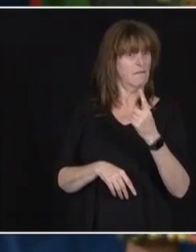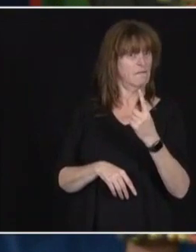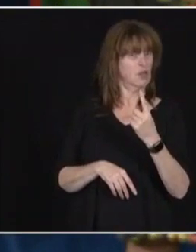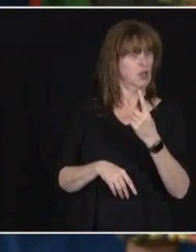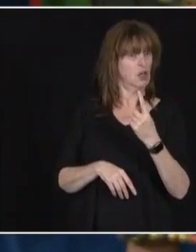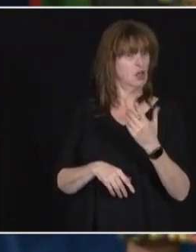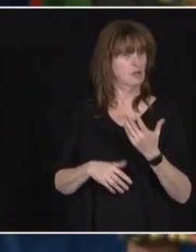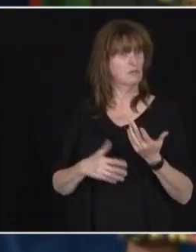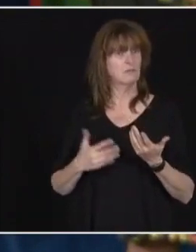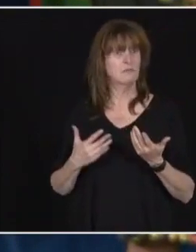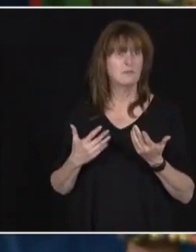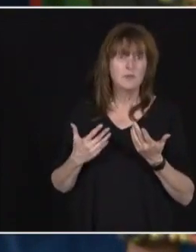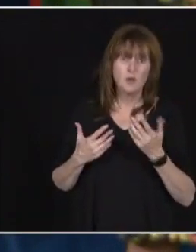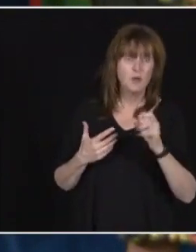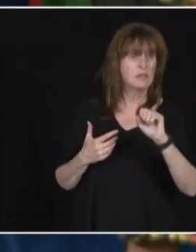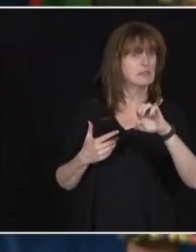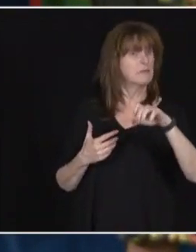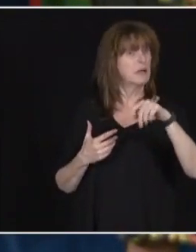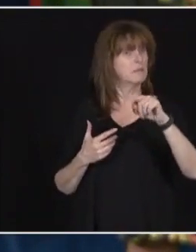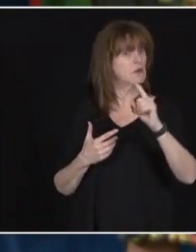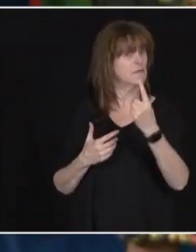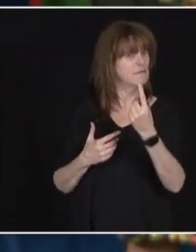from Labor Day.